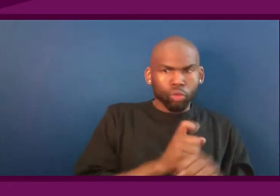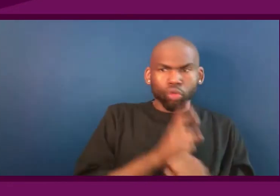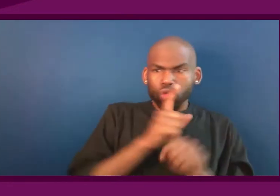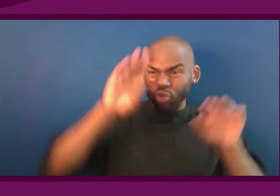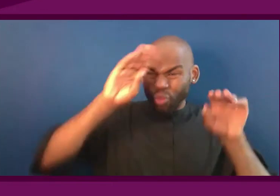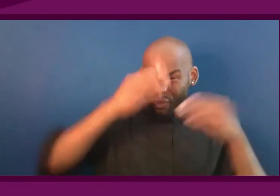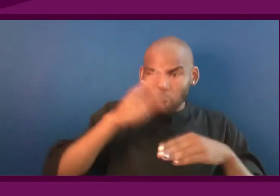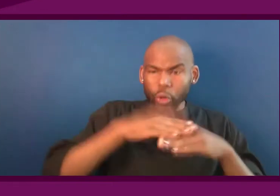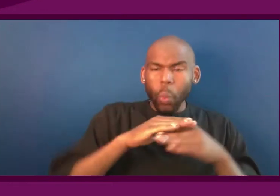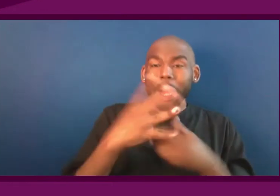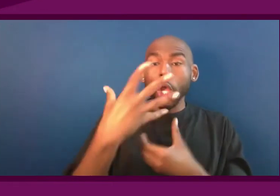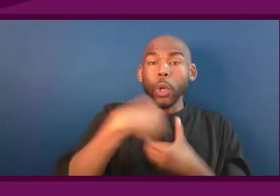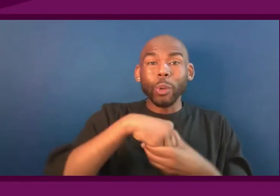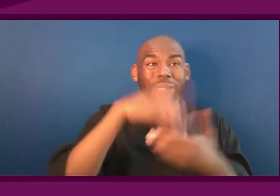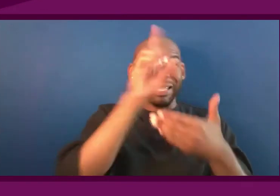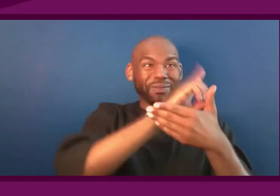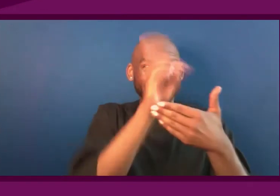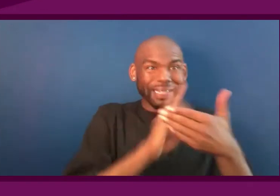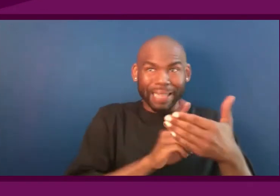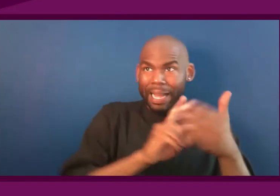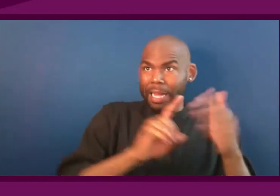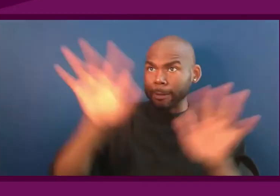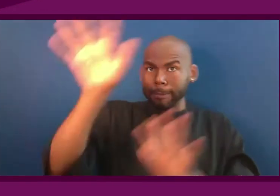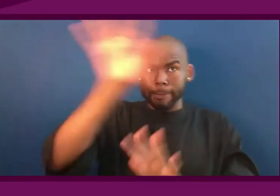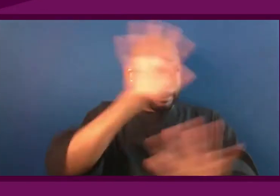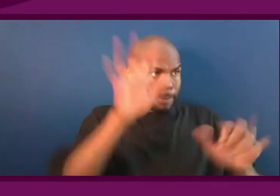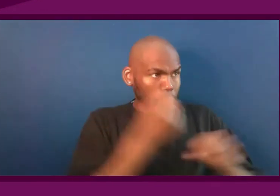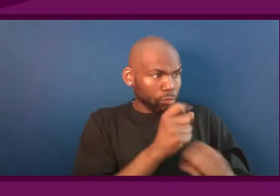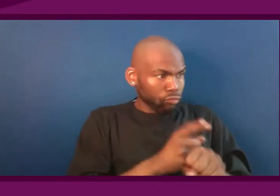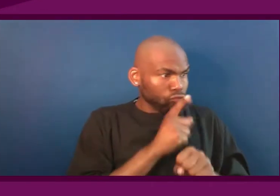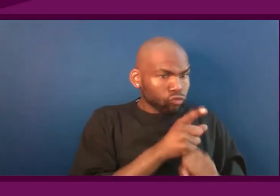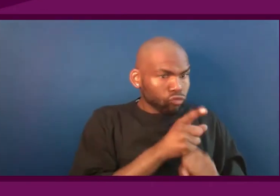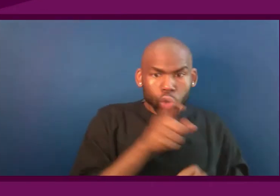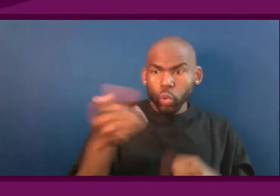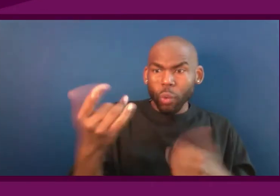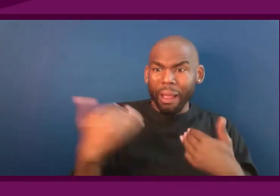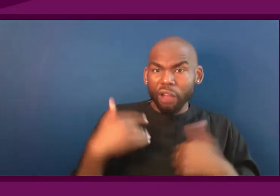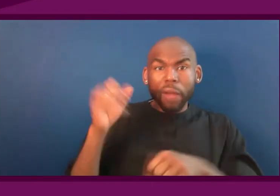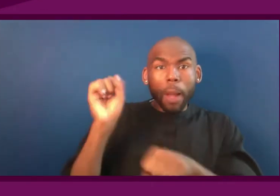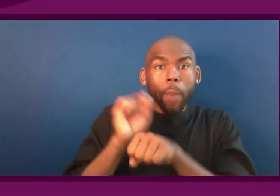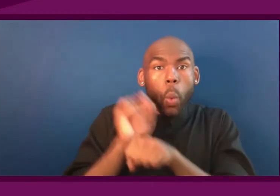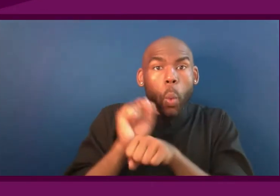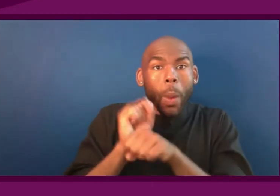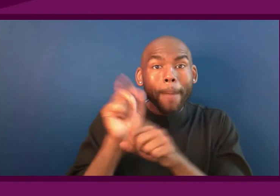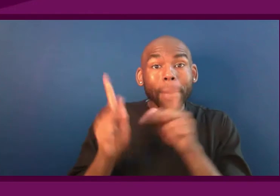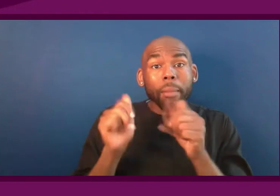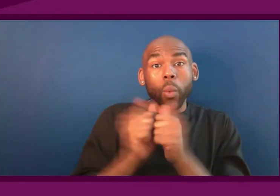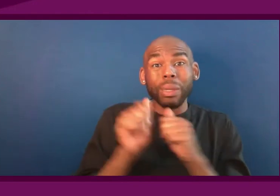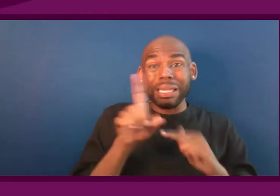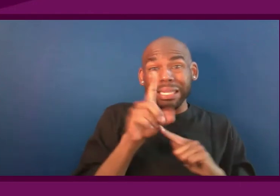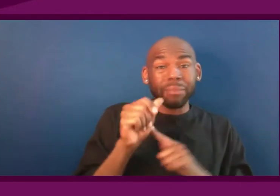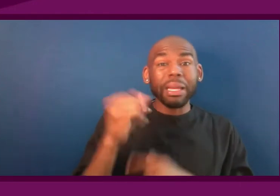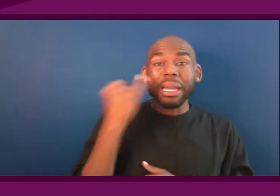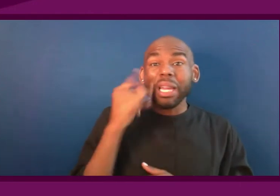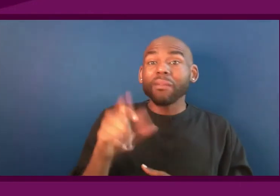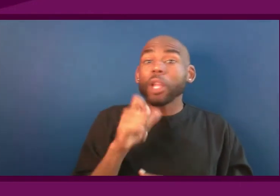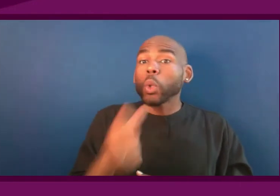So you make it safe for people to be able to self identify and talk about who they are and their